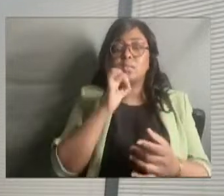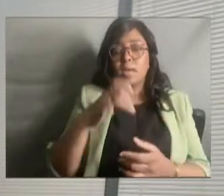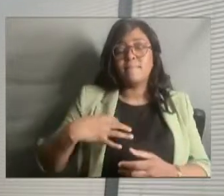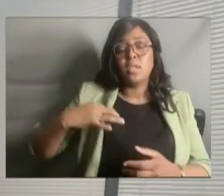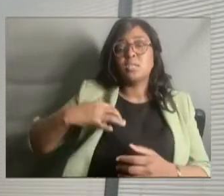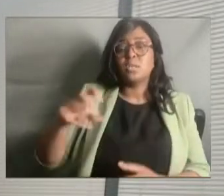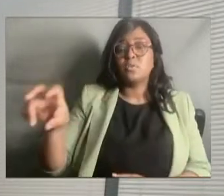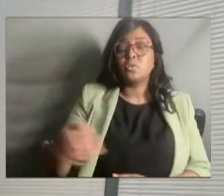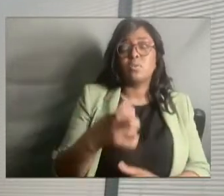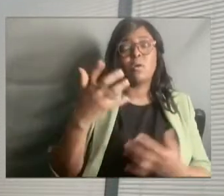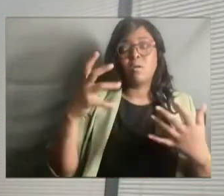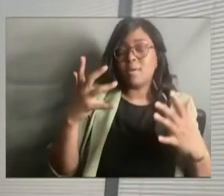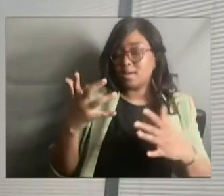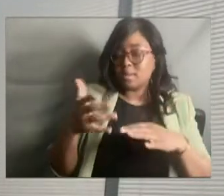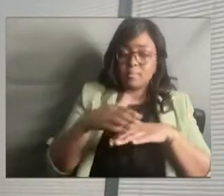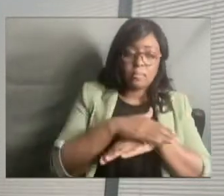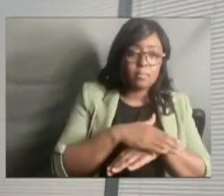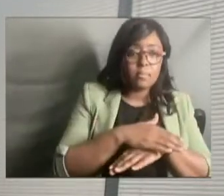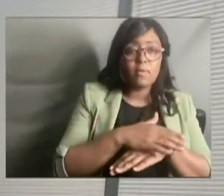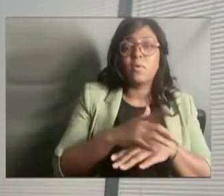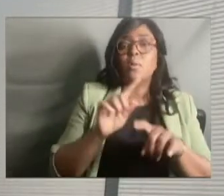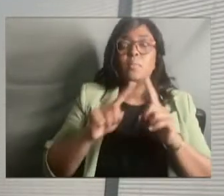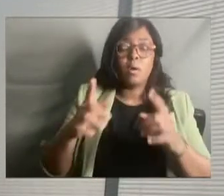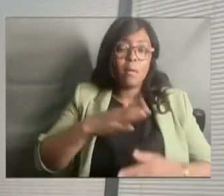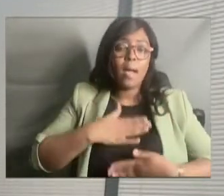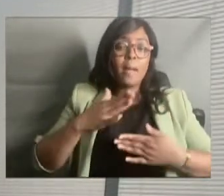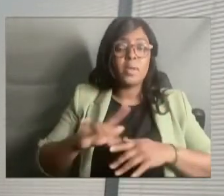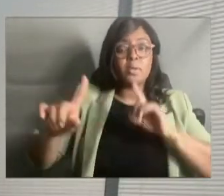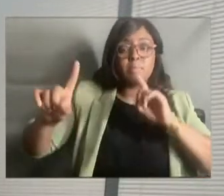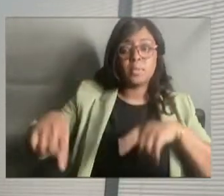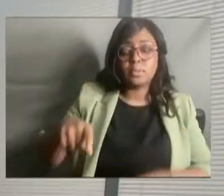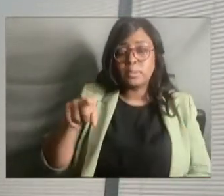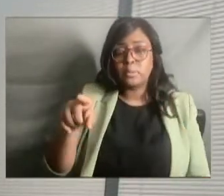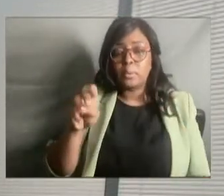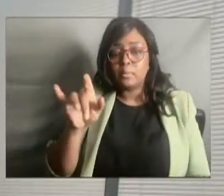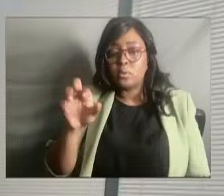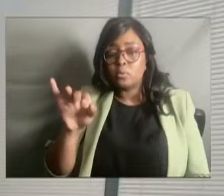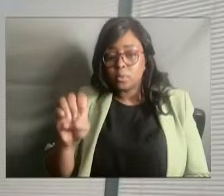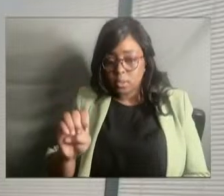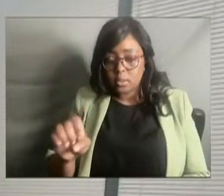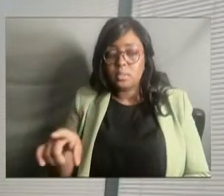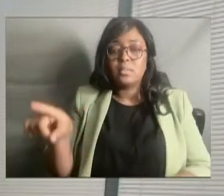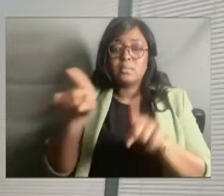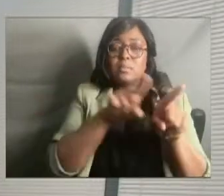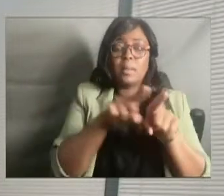Another question about involuntary transfers. I think we've covered a lot of that, but